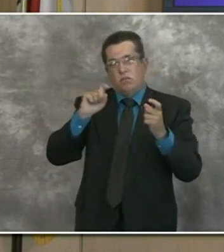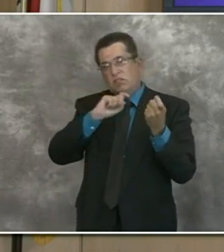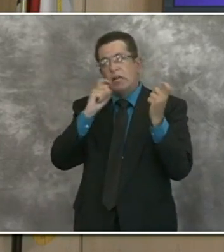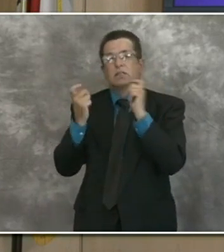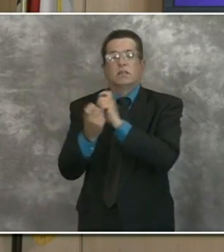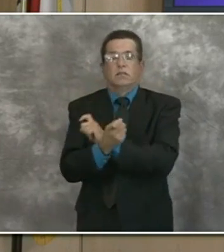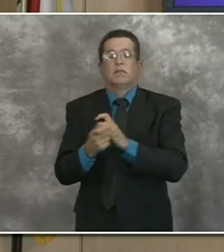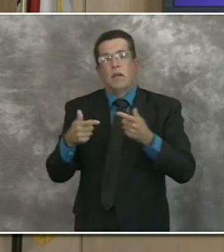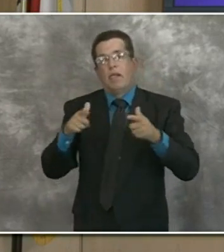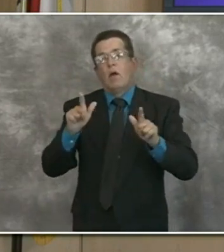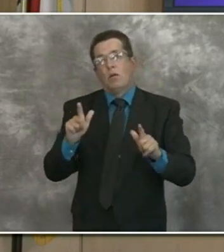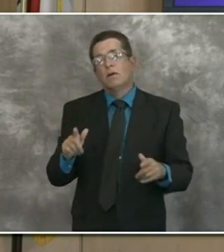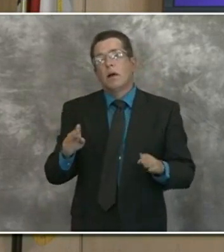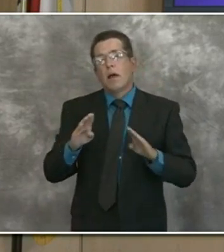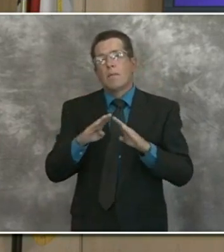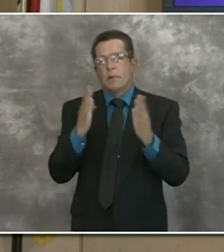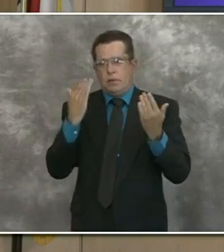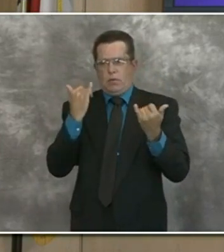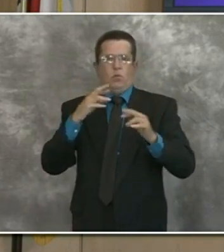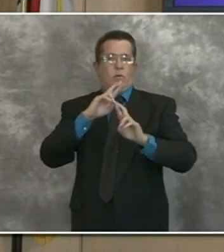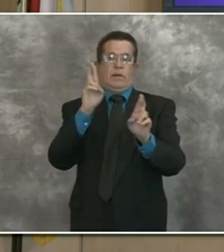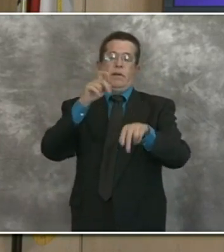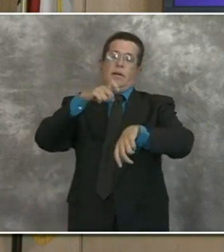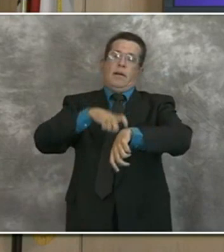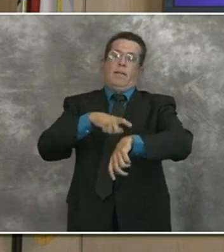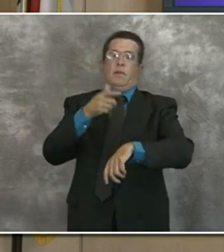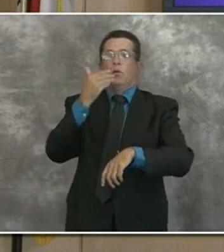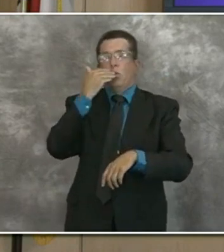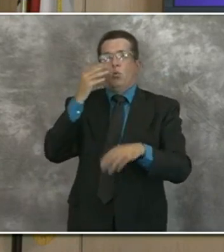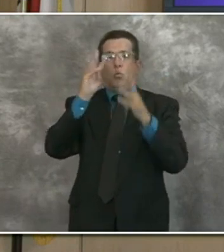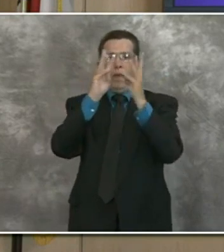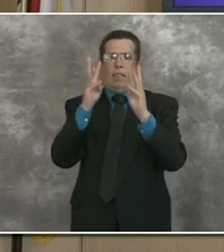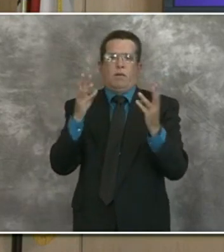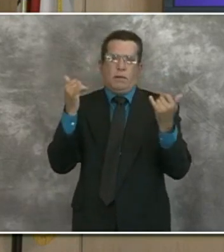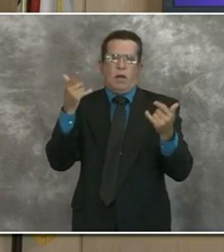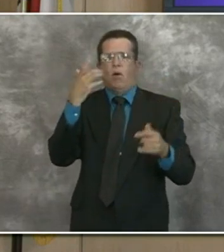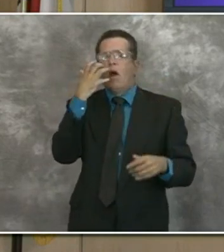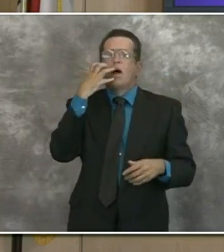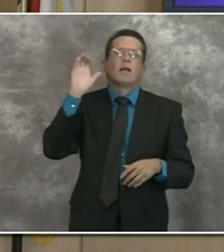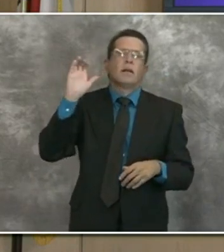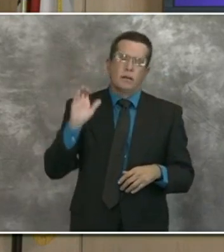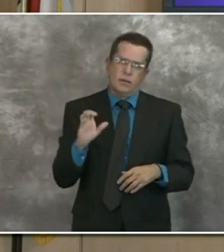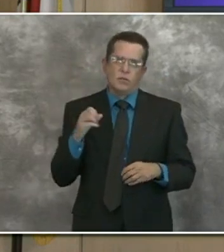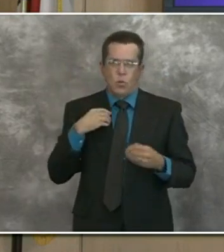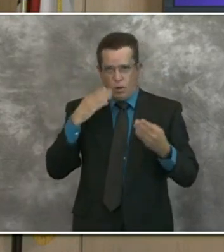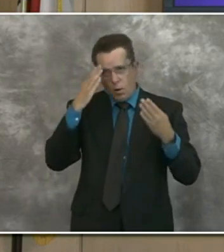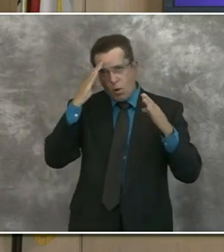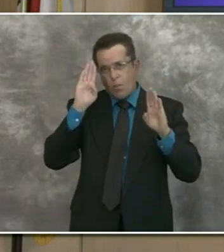ELSE. OUR PUBLIC HEALTH ORDER. IS BEING UPDATED TODAY AND WILL TAKE EFFECT AT MIDNIGHT TO ALLOW THESE CHANGES TO GO INTO EFFECT. THE TIMING